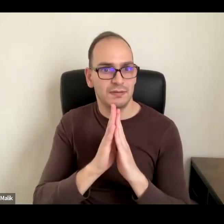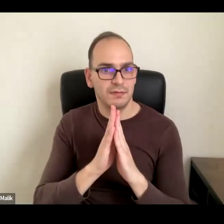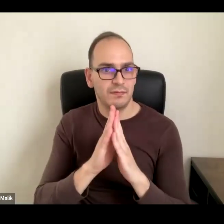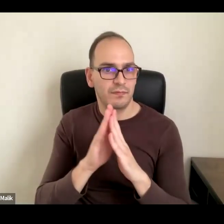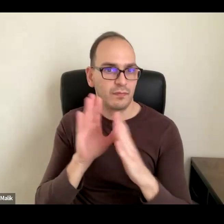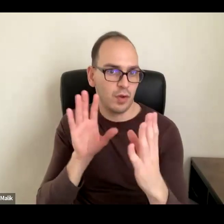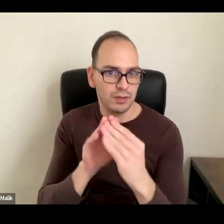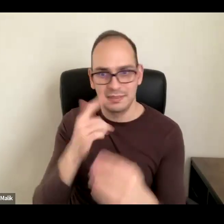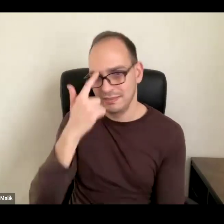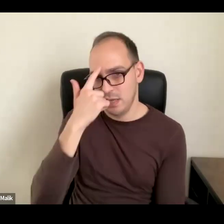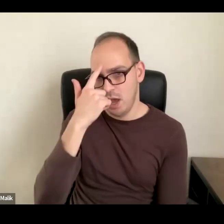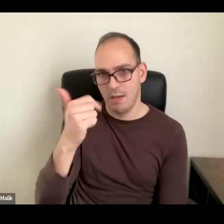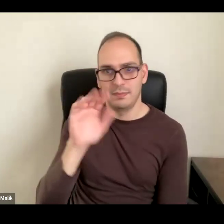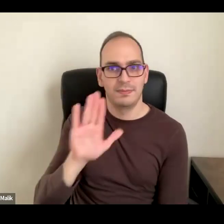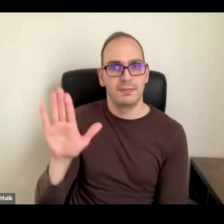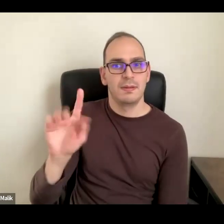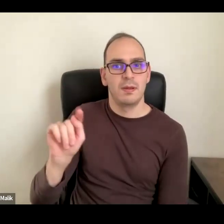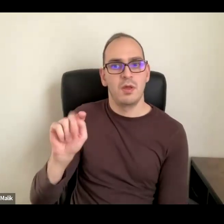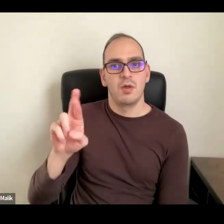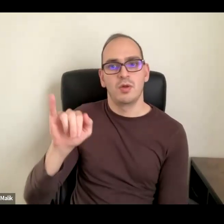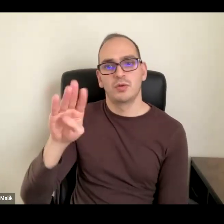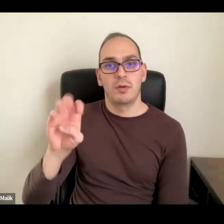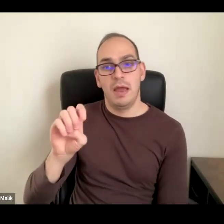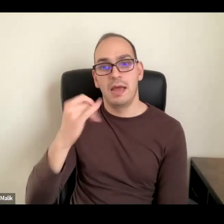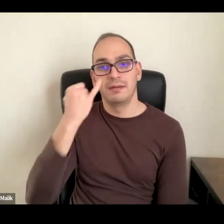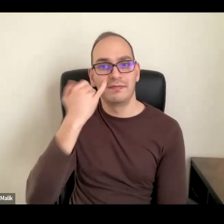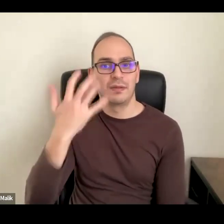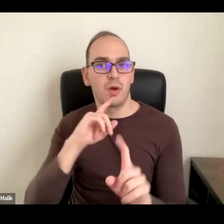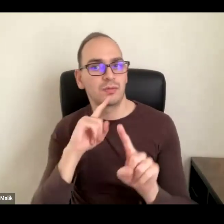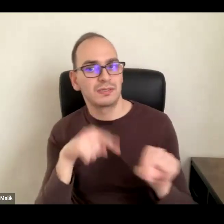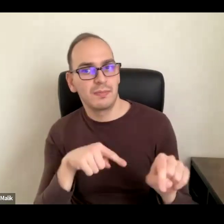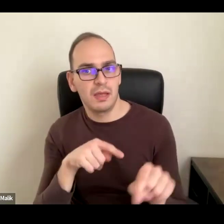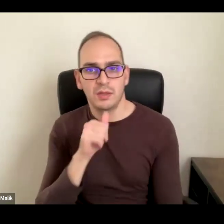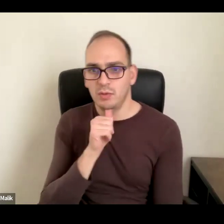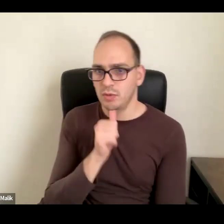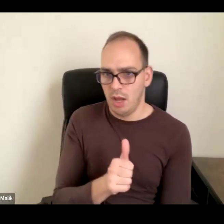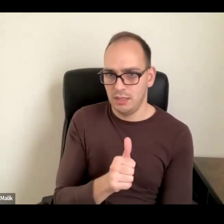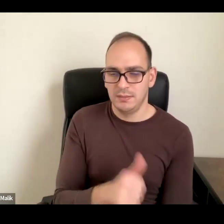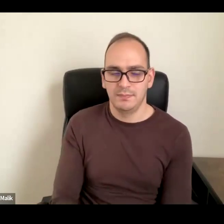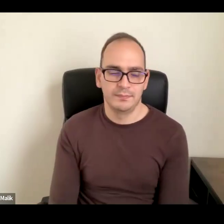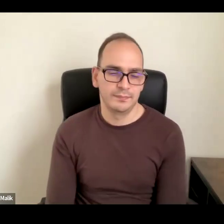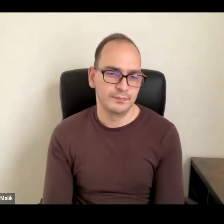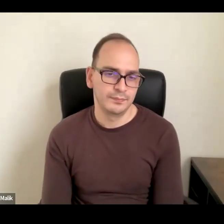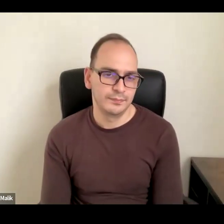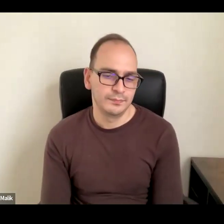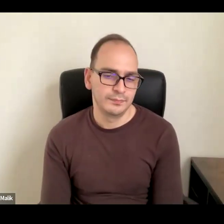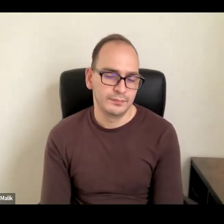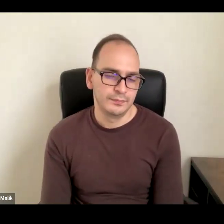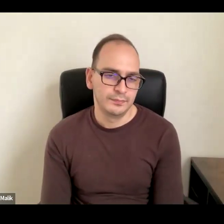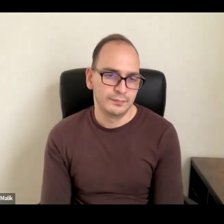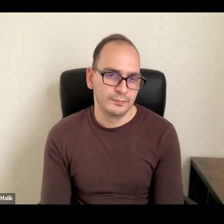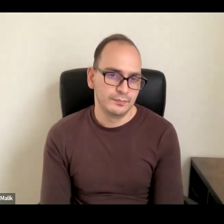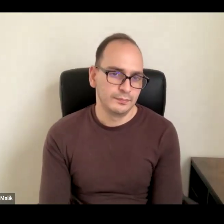it is up to the Tribe to determine whether or not they are going to respond to that.